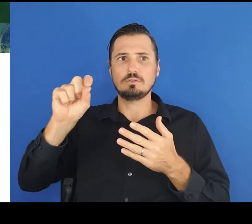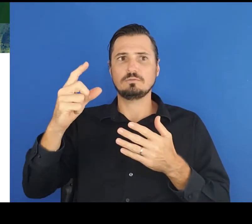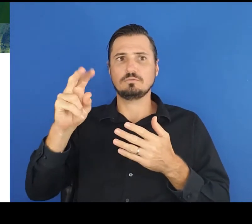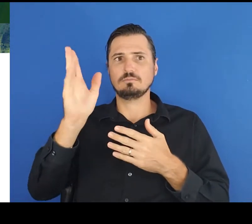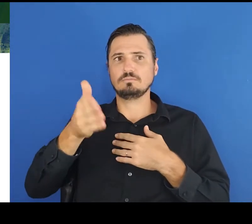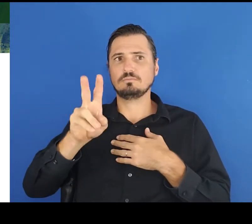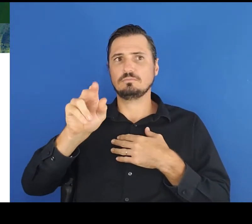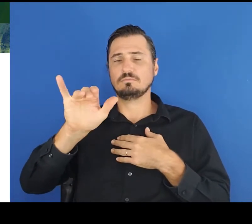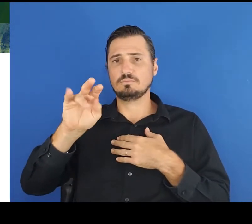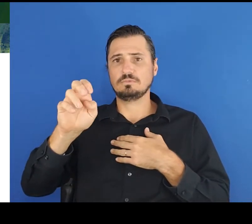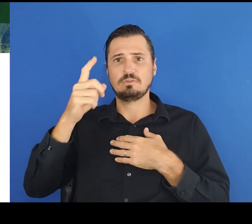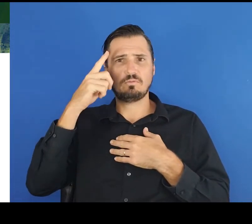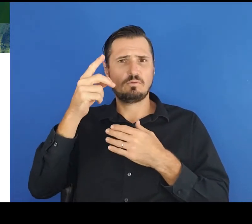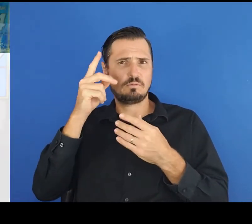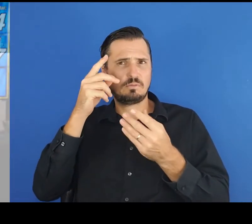about where to get your vaccination